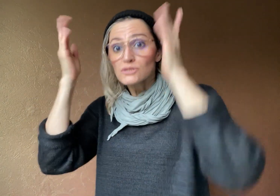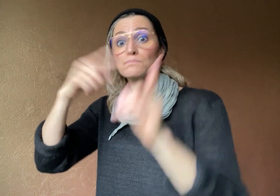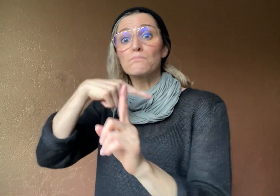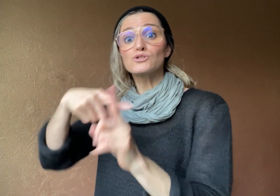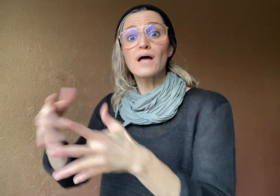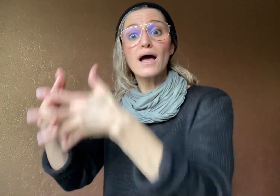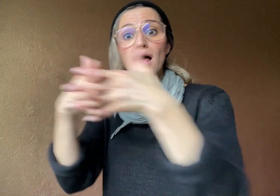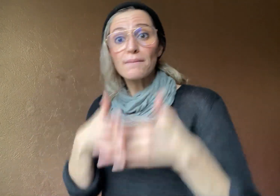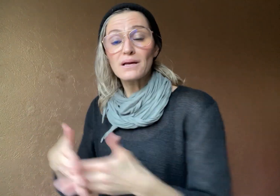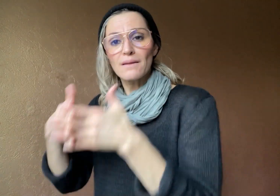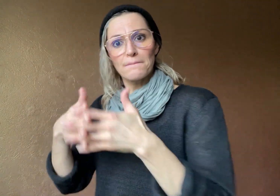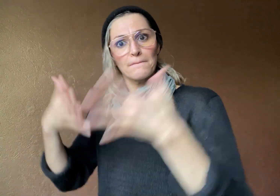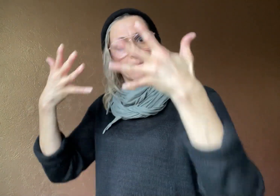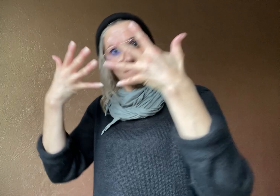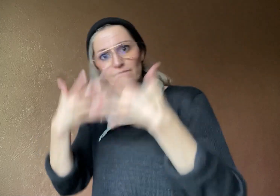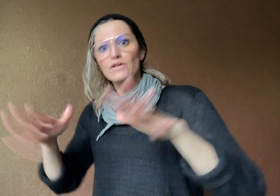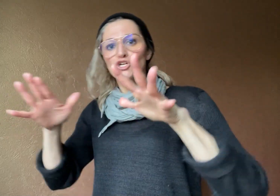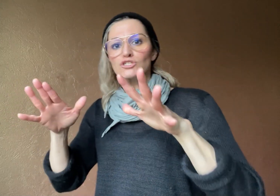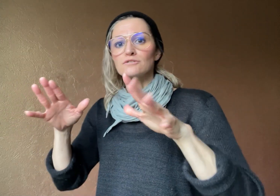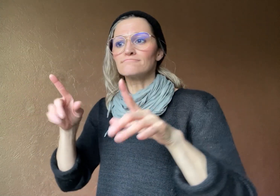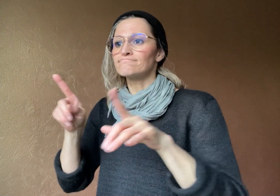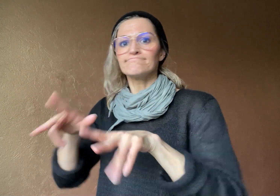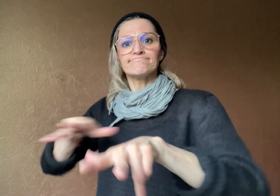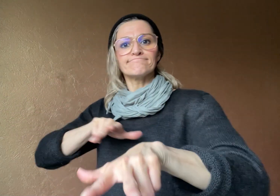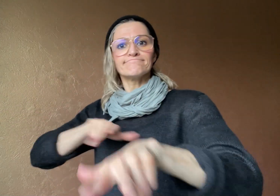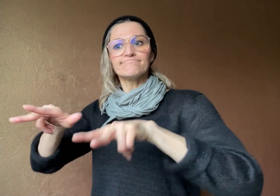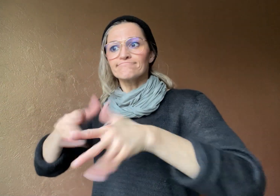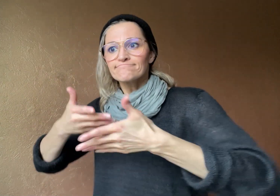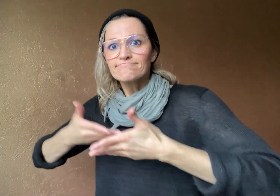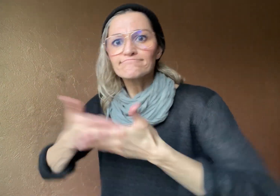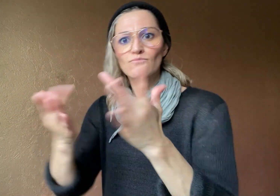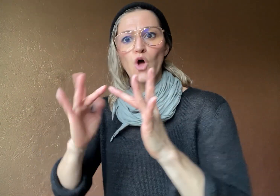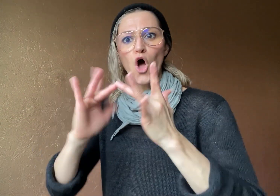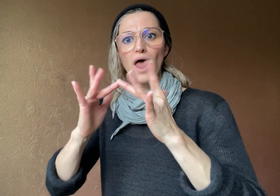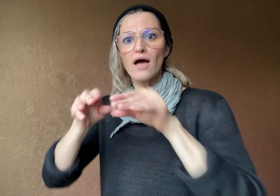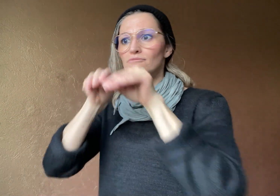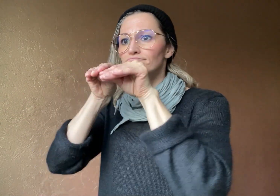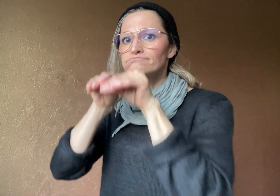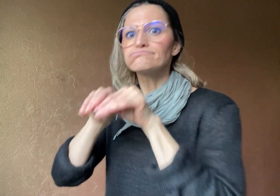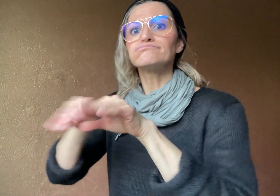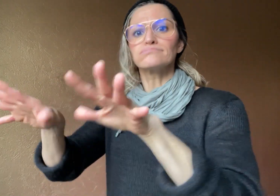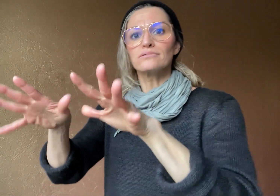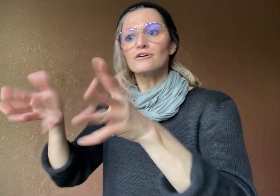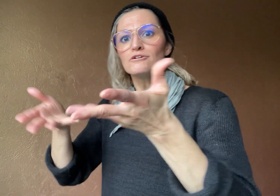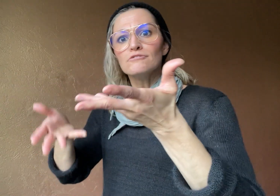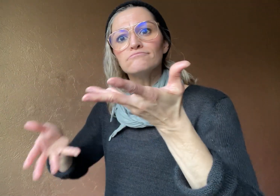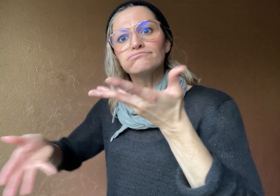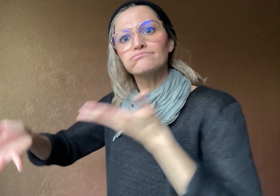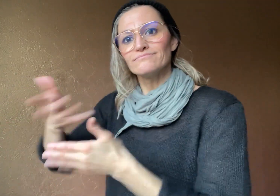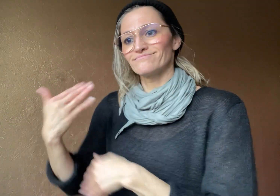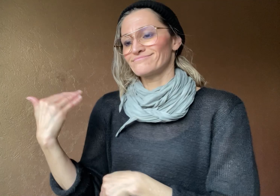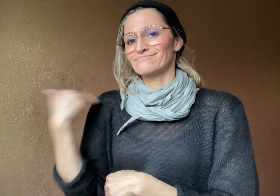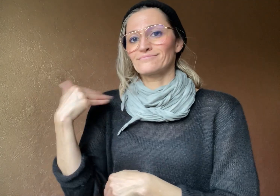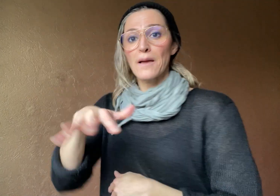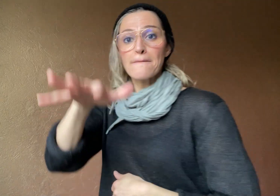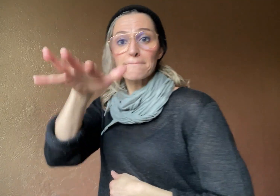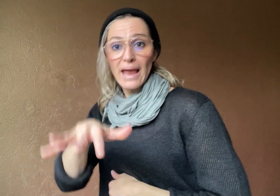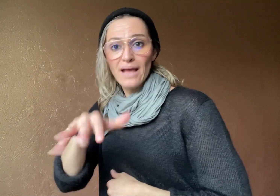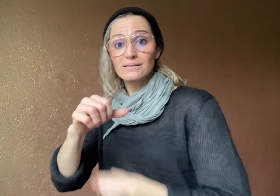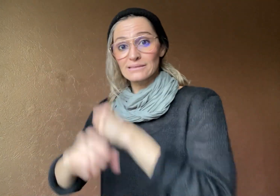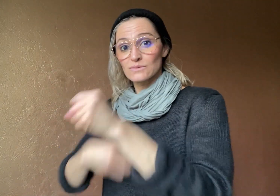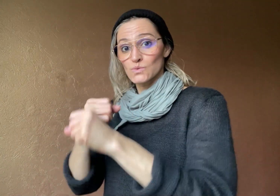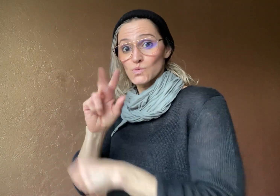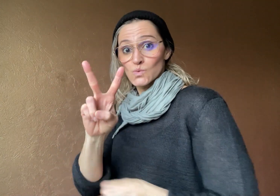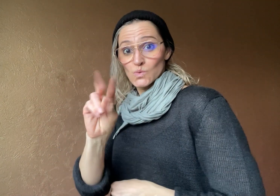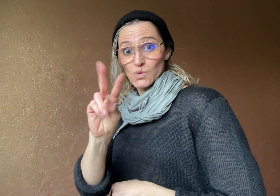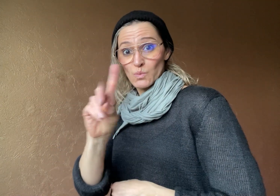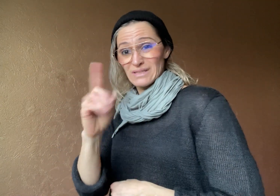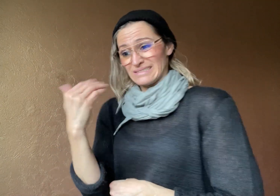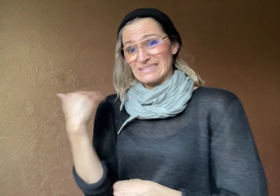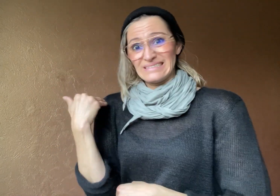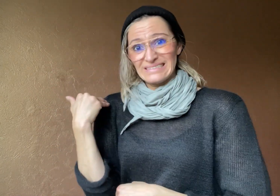Malaysia and the United States hosted an online webinar in May